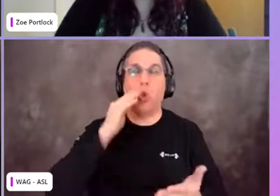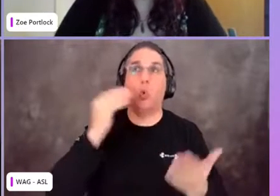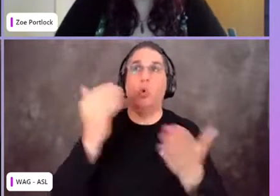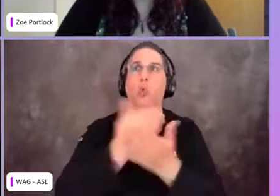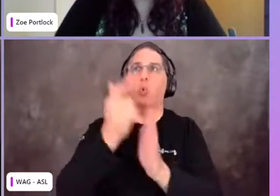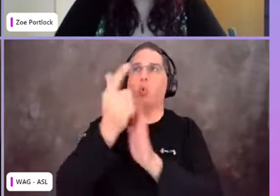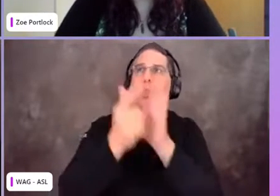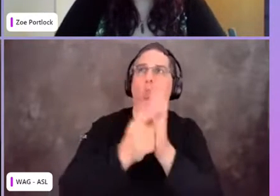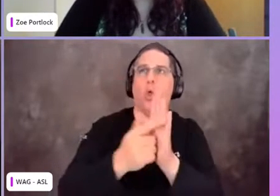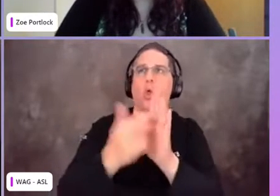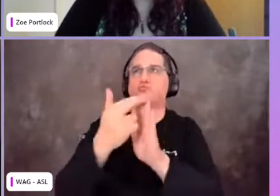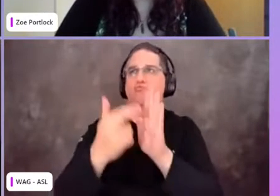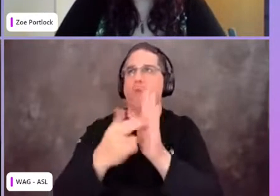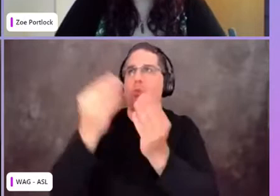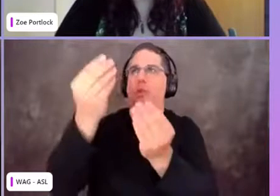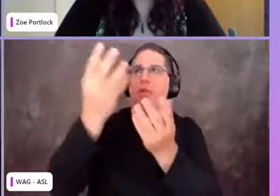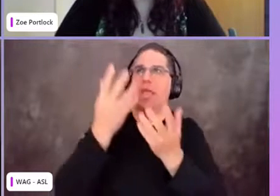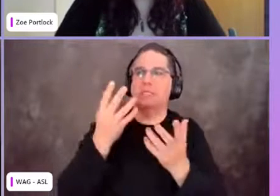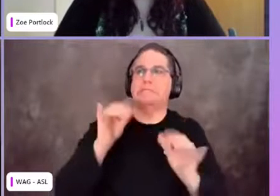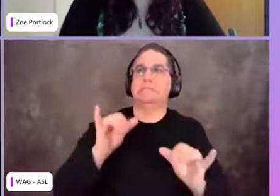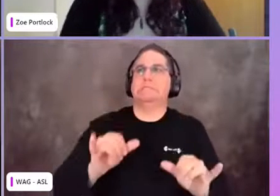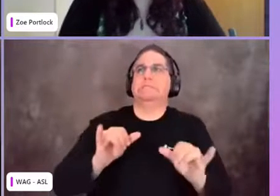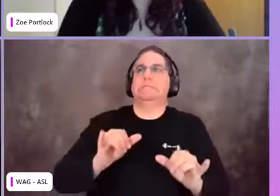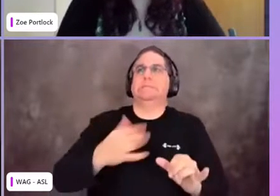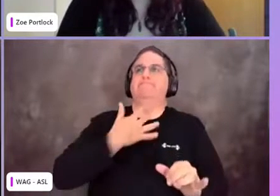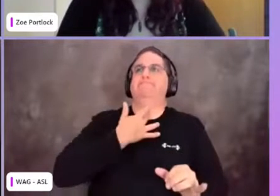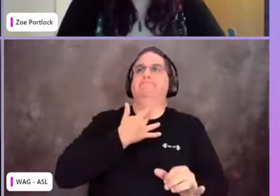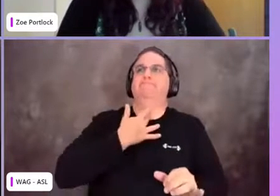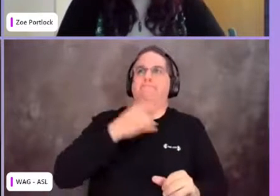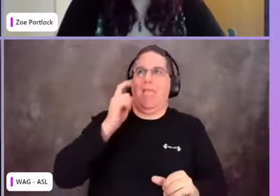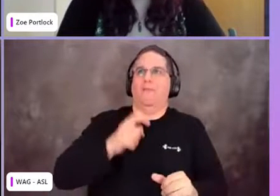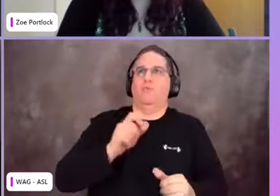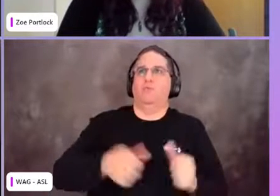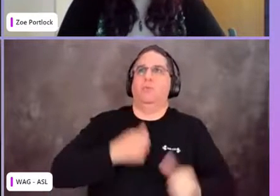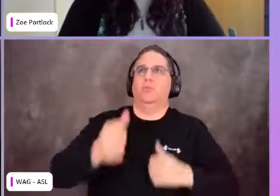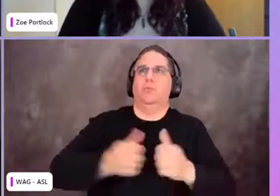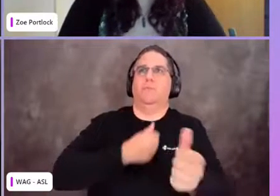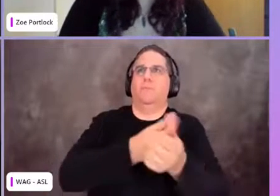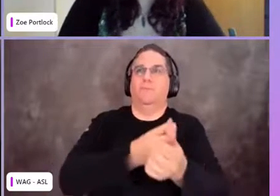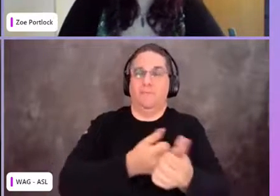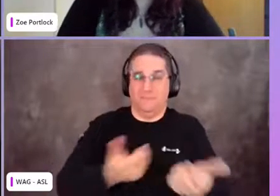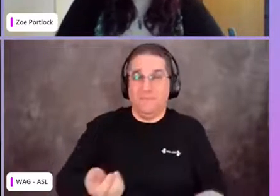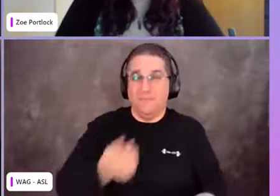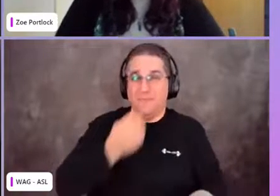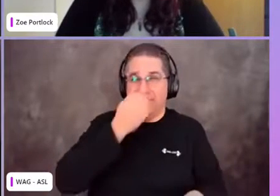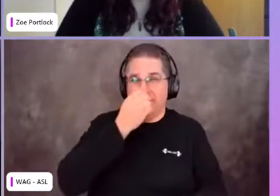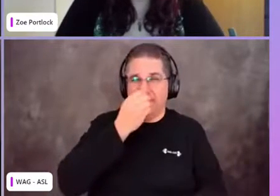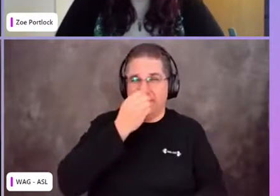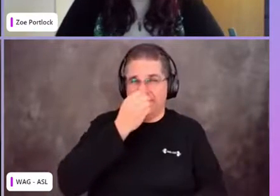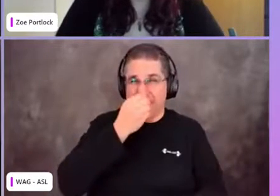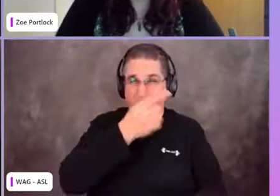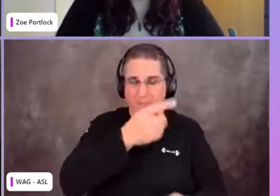get data auditors or they heard they were going to get audited or they learned about regulations or they first discovered that there are regulations around